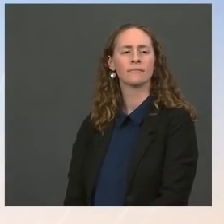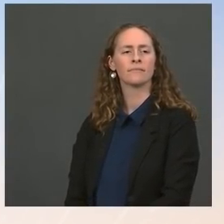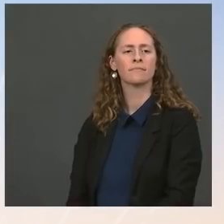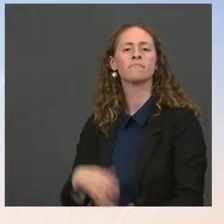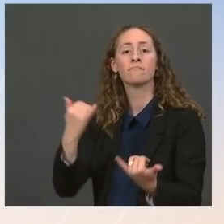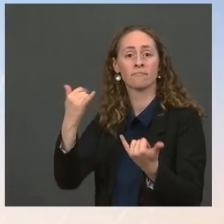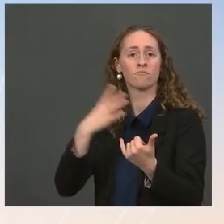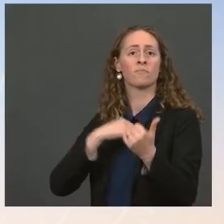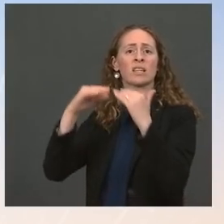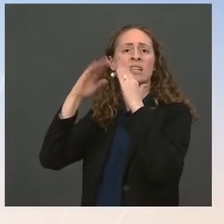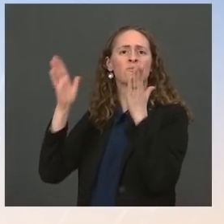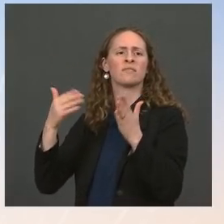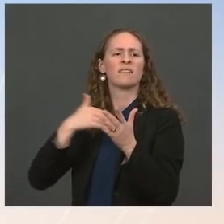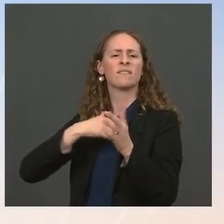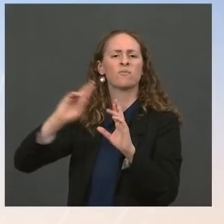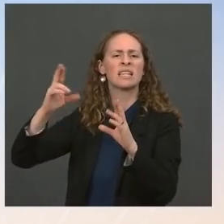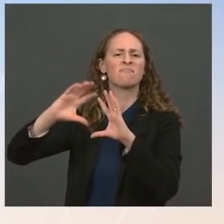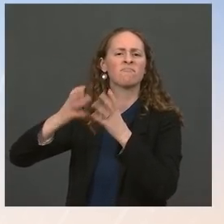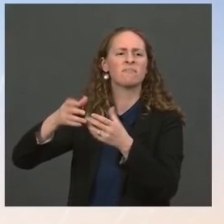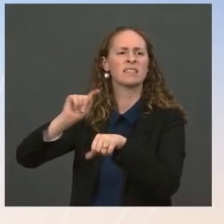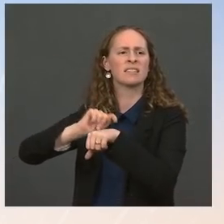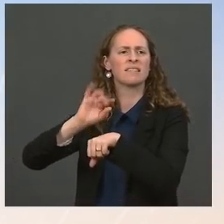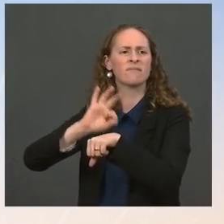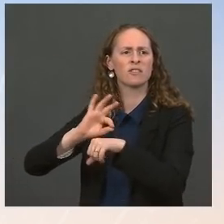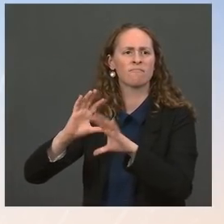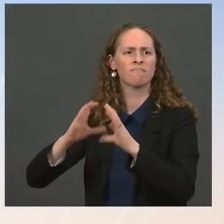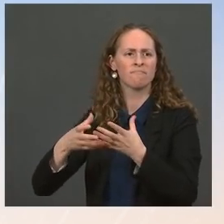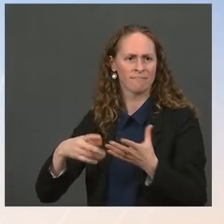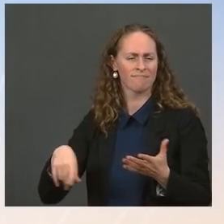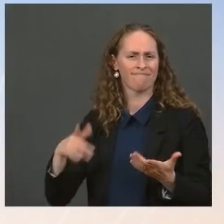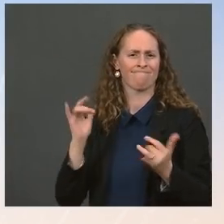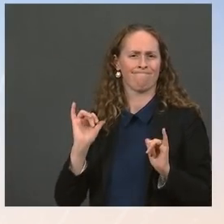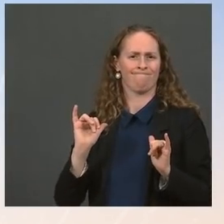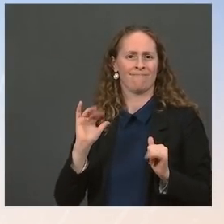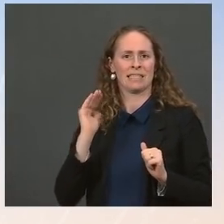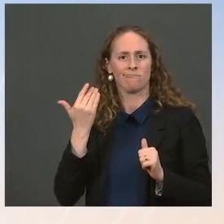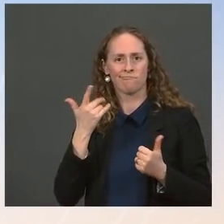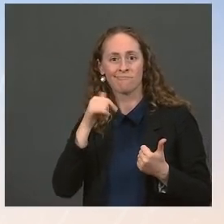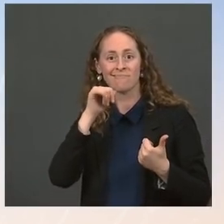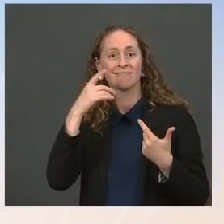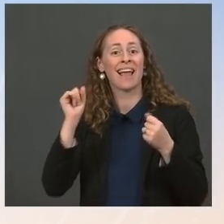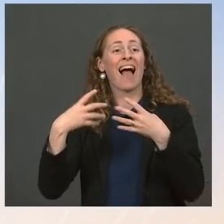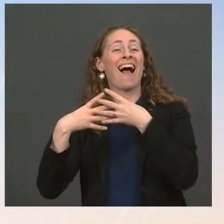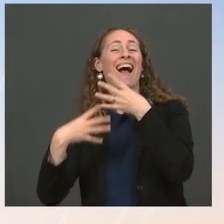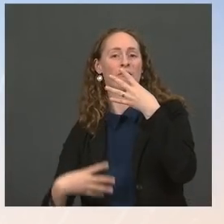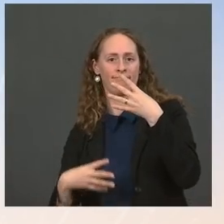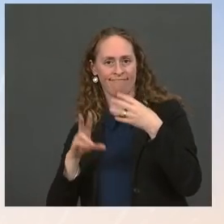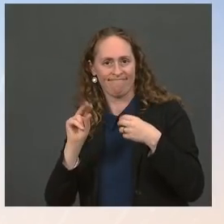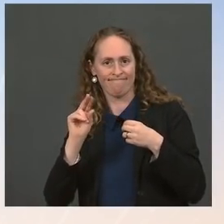dealing with a global, economic, first time coming out of a once-in-a-century pandemic type of situation right now? Ms. Psaki: Yeah.